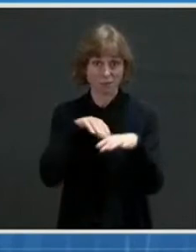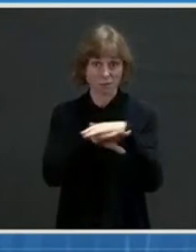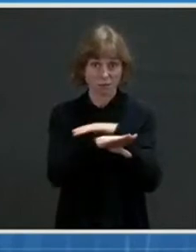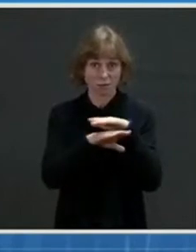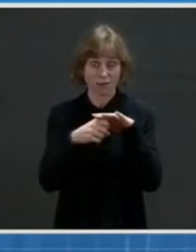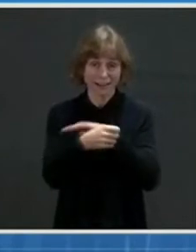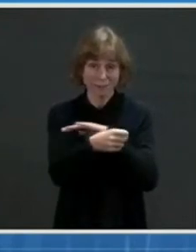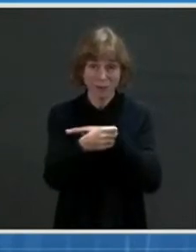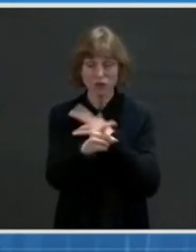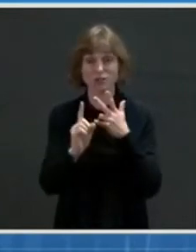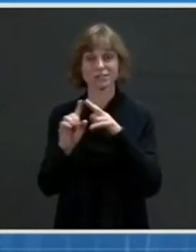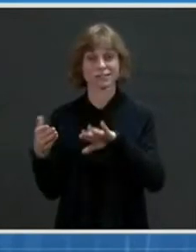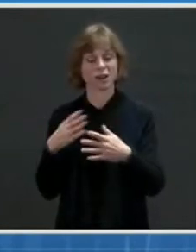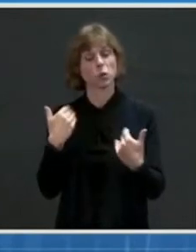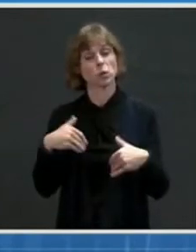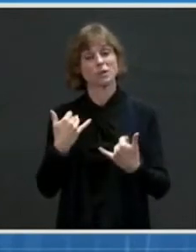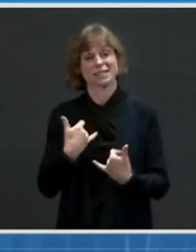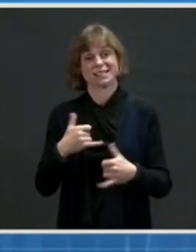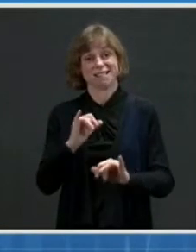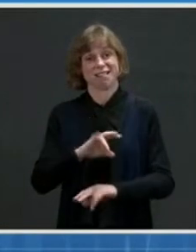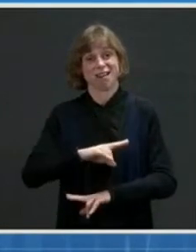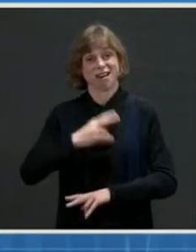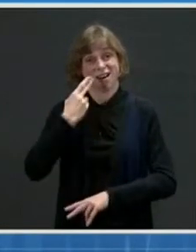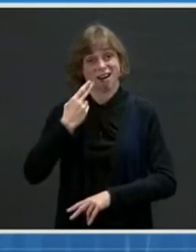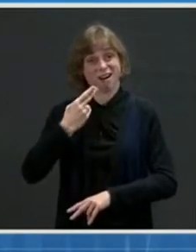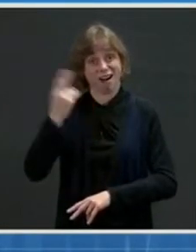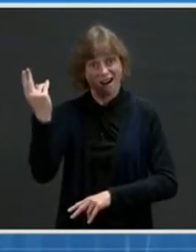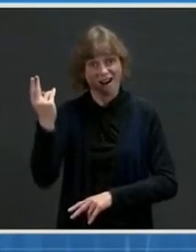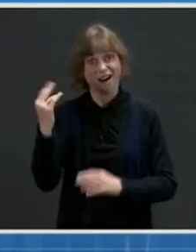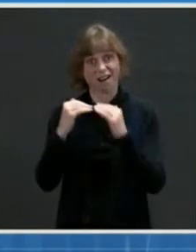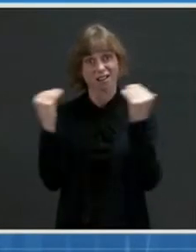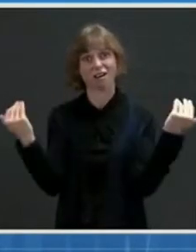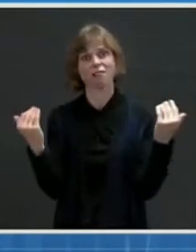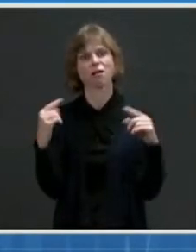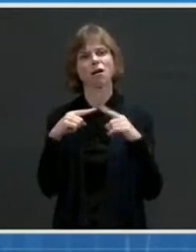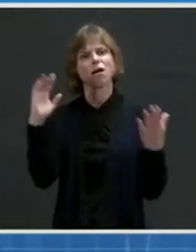BUT CASES, HOSPITAL ADMISSIONS, AND DEATHS REMAIN AT VERY HIGH LEVELS.